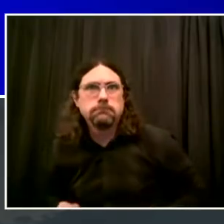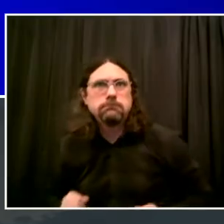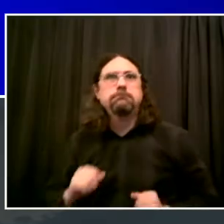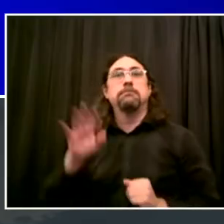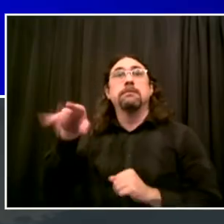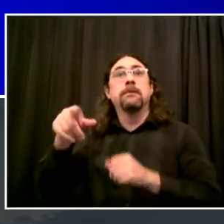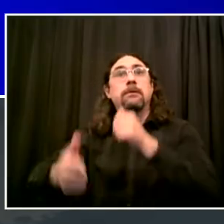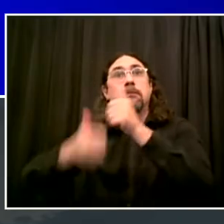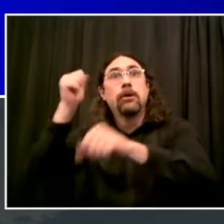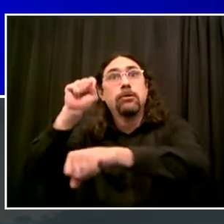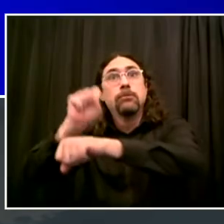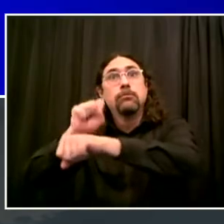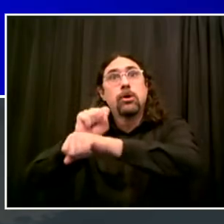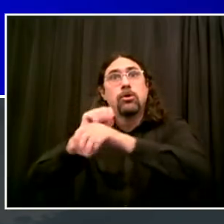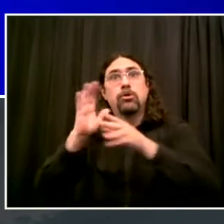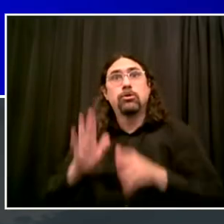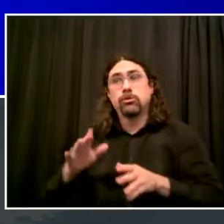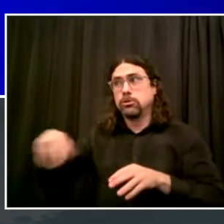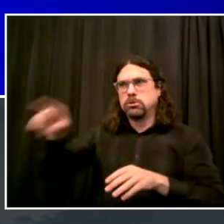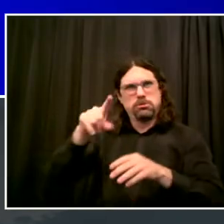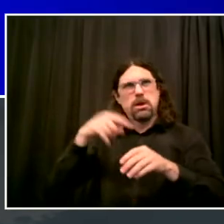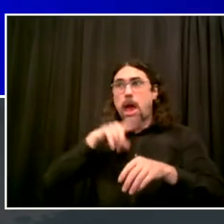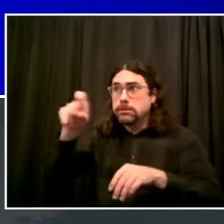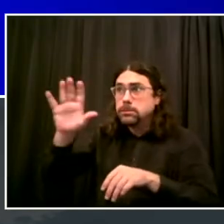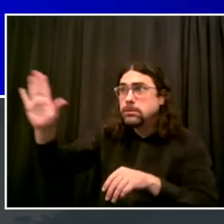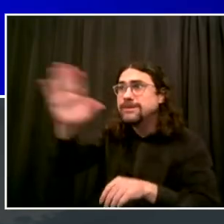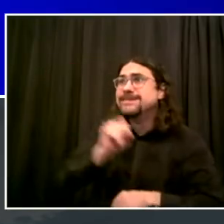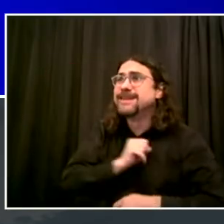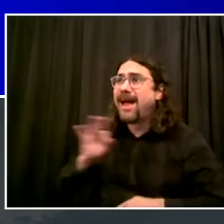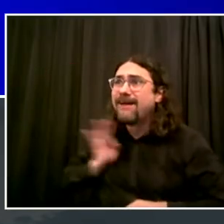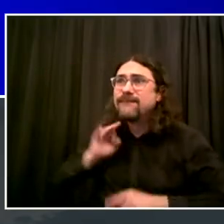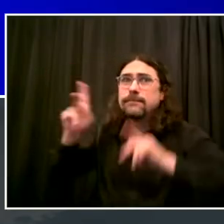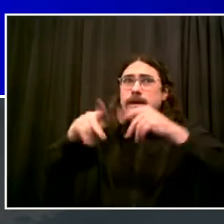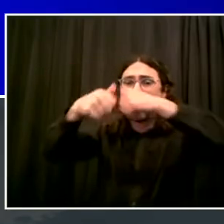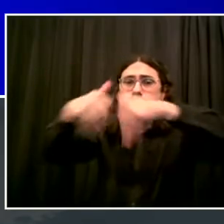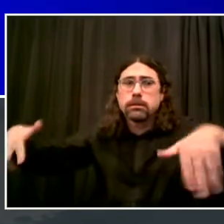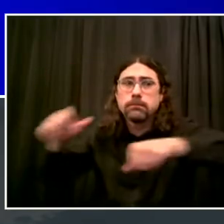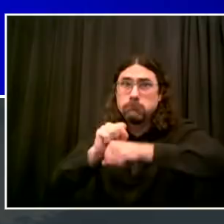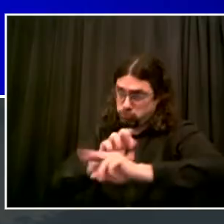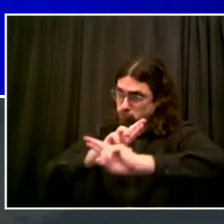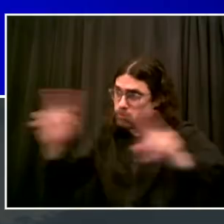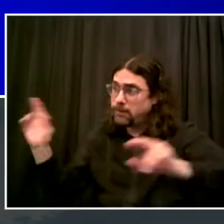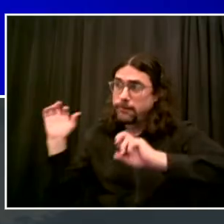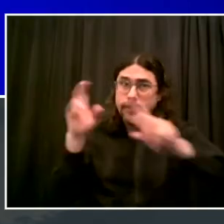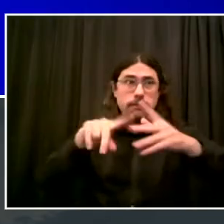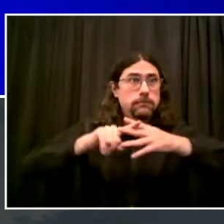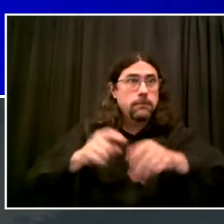BUT THEY ARE R EAY DTO COME BACK. SOME WORKERS ARE READY TO COME BACK BUT SOME ARE NOT FOR A